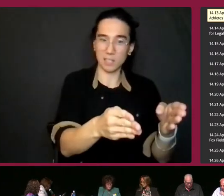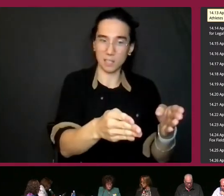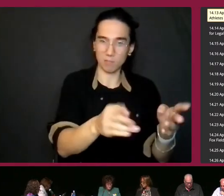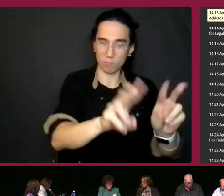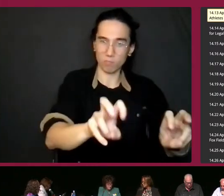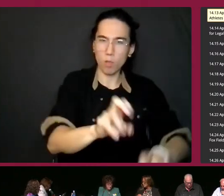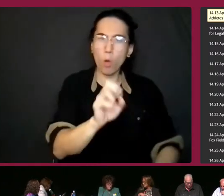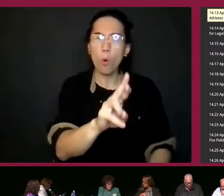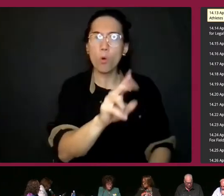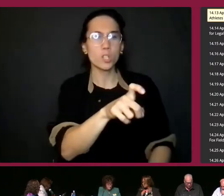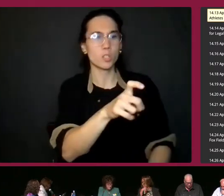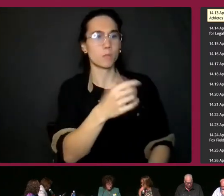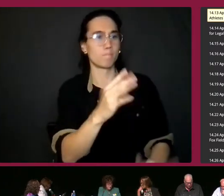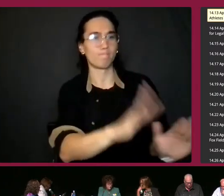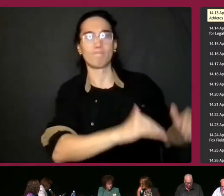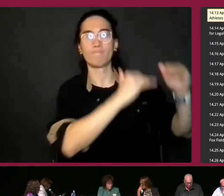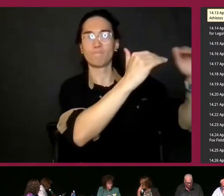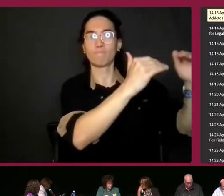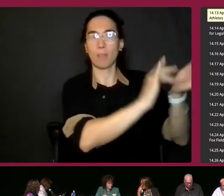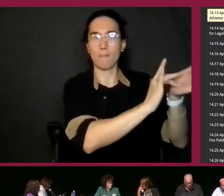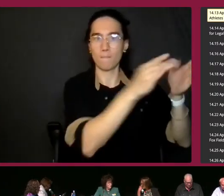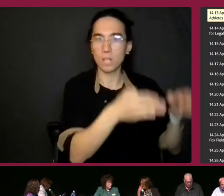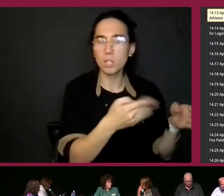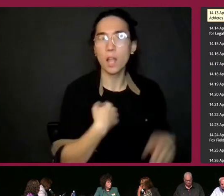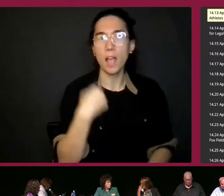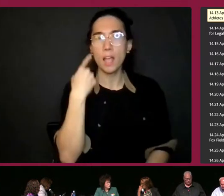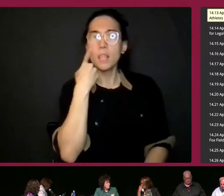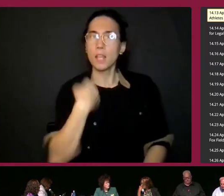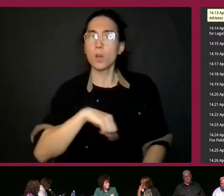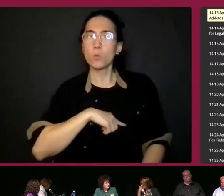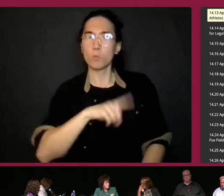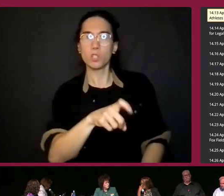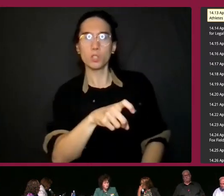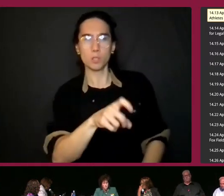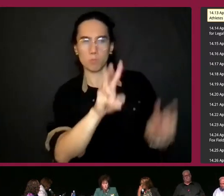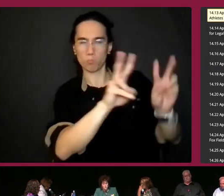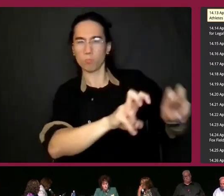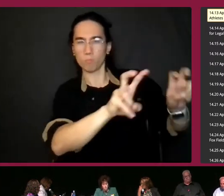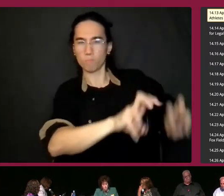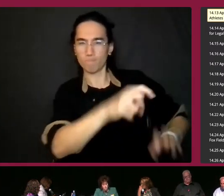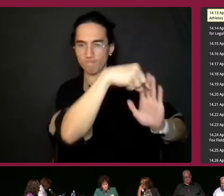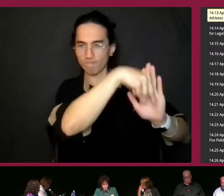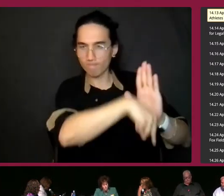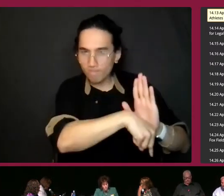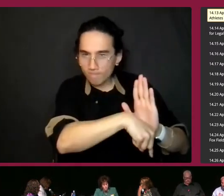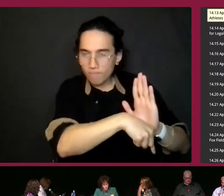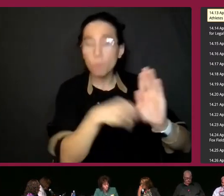And I think that needs to be explored before we approve getting physicals for athletes.